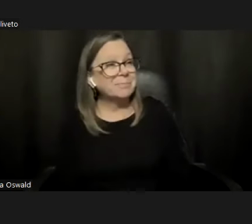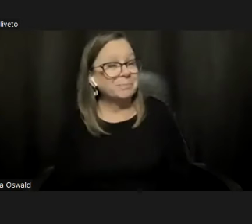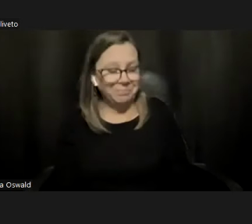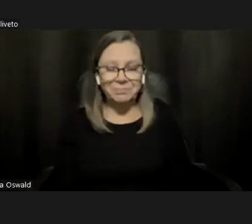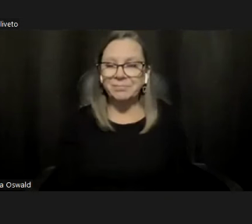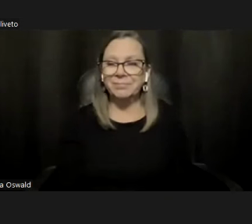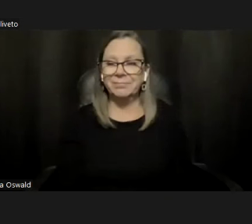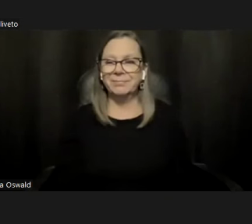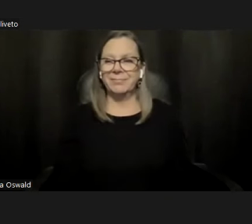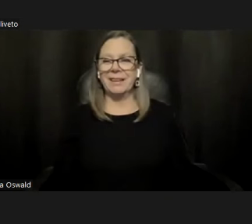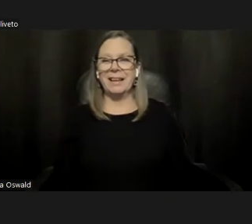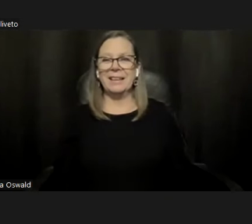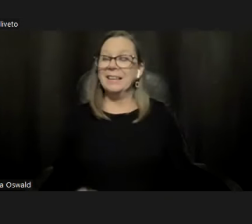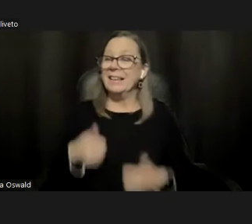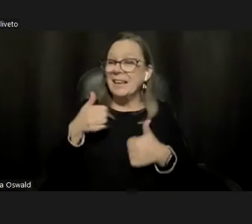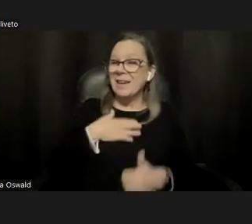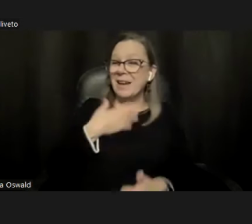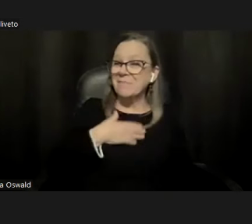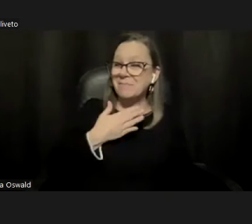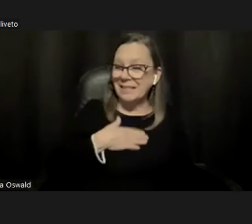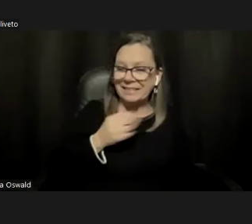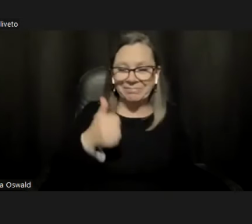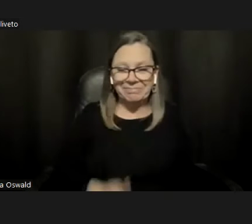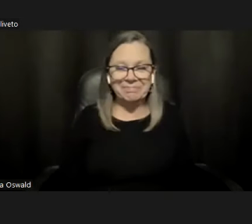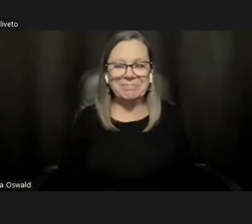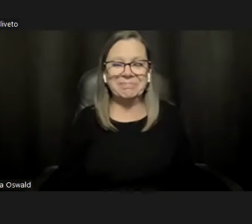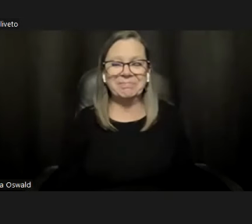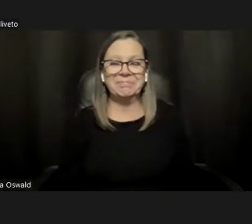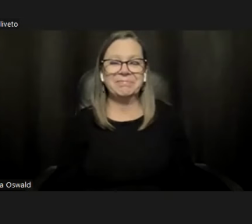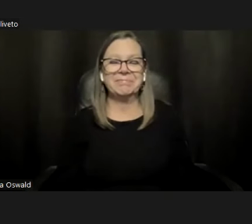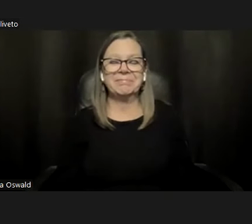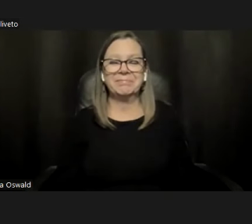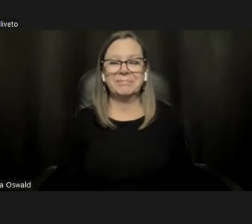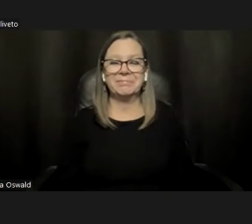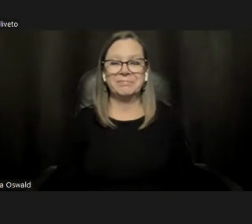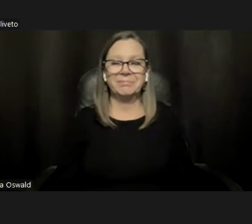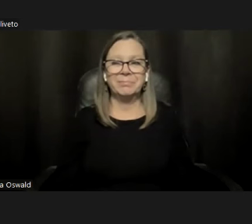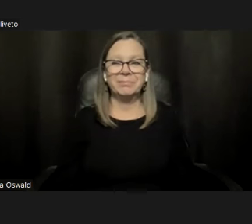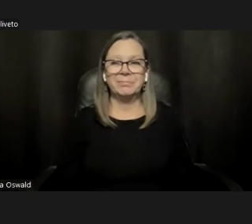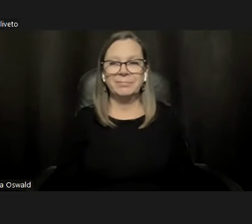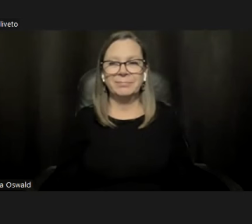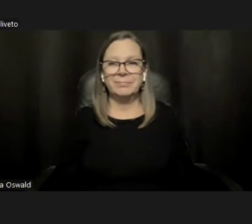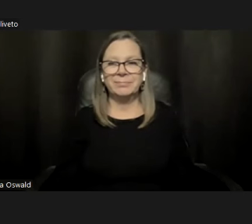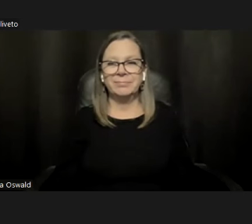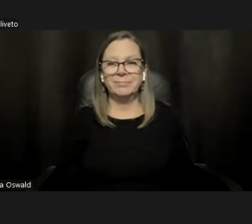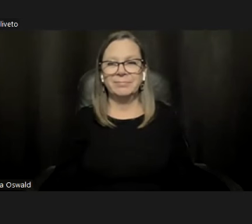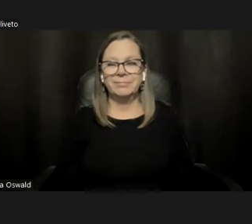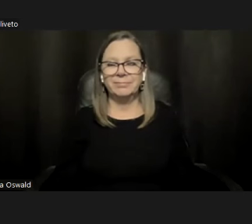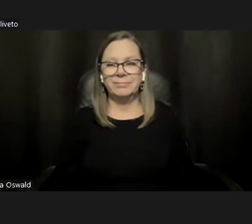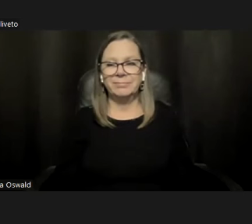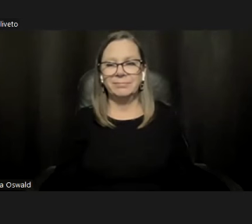I am happy to hear this.